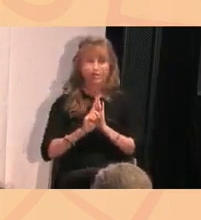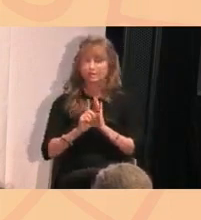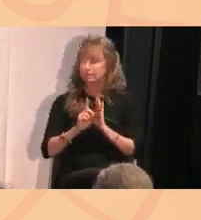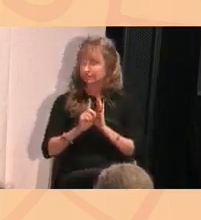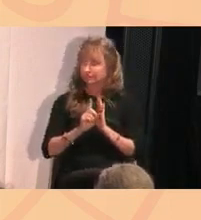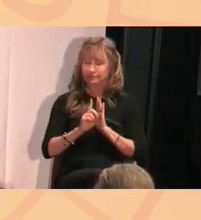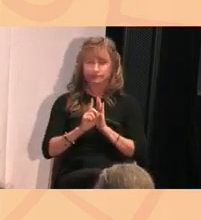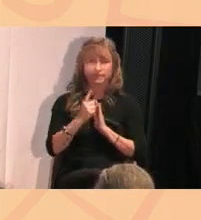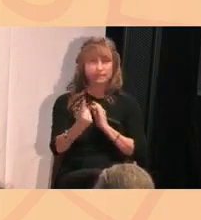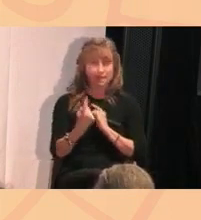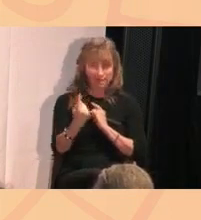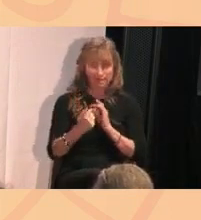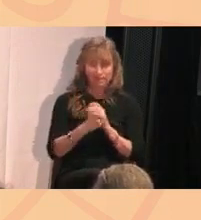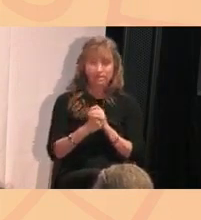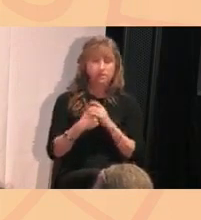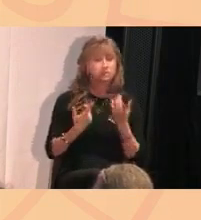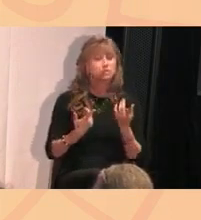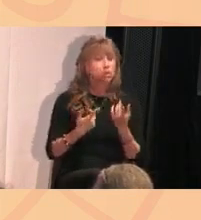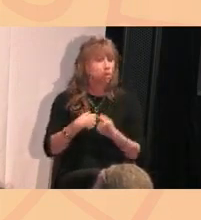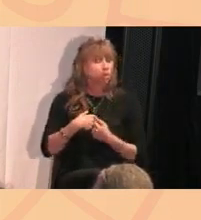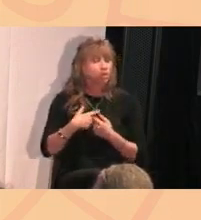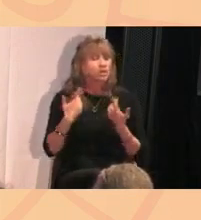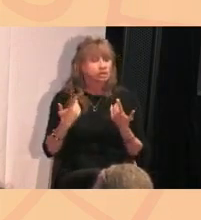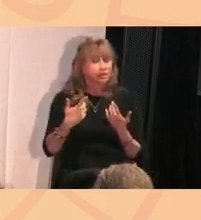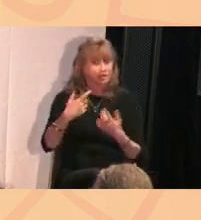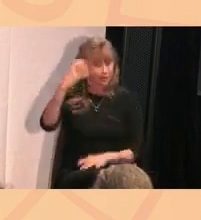American-British wars of independence.